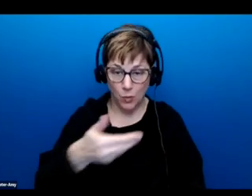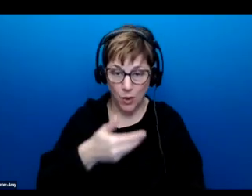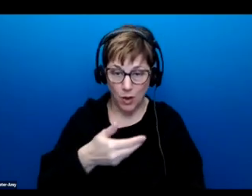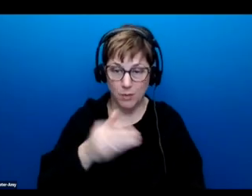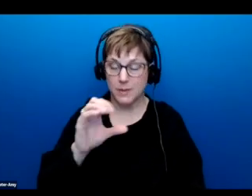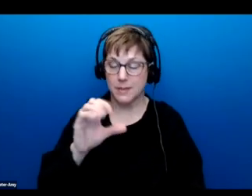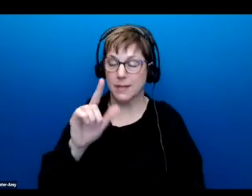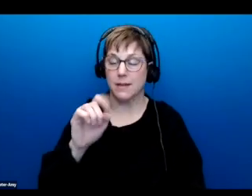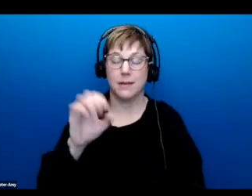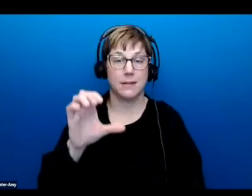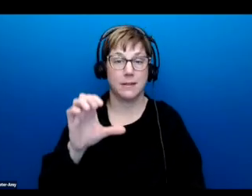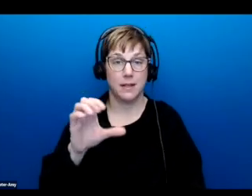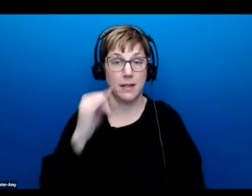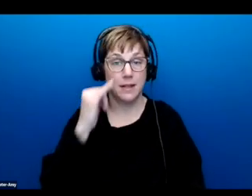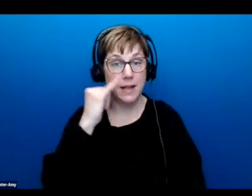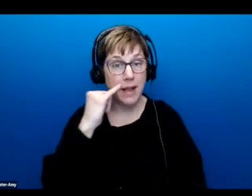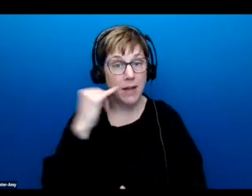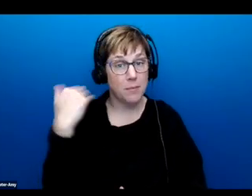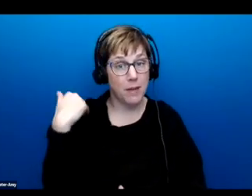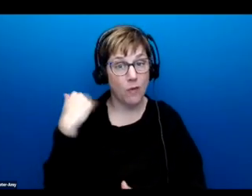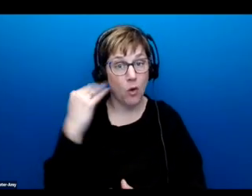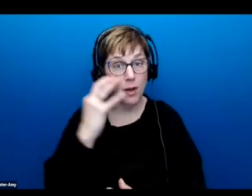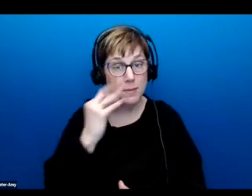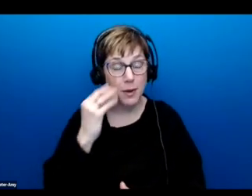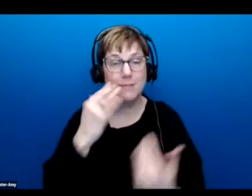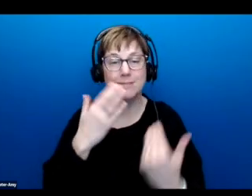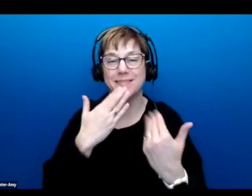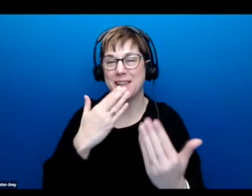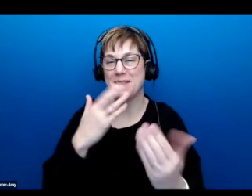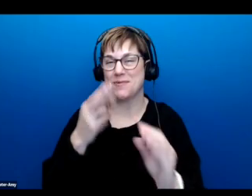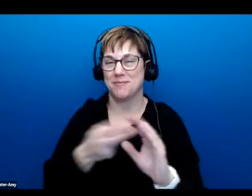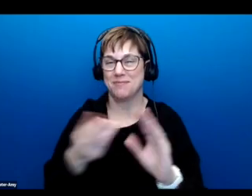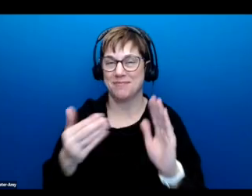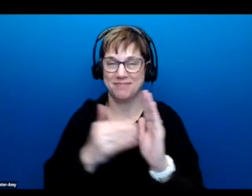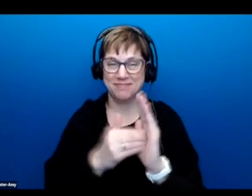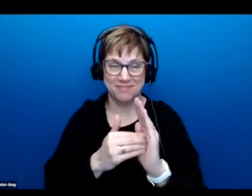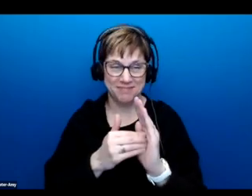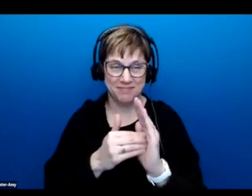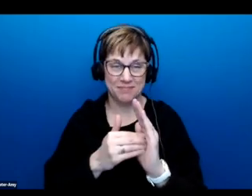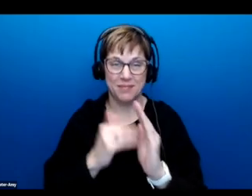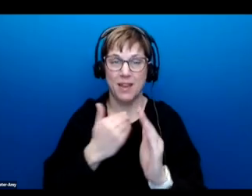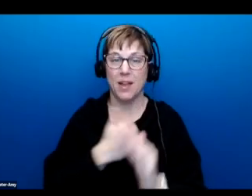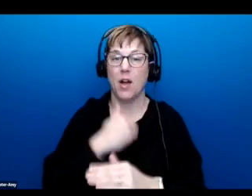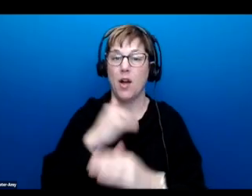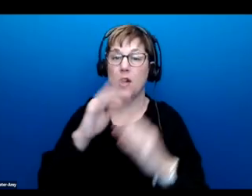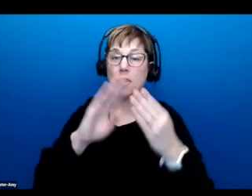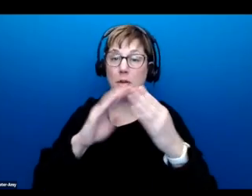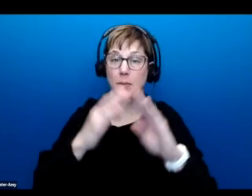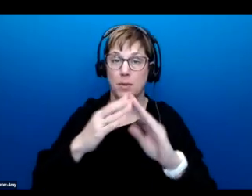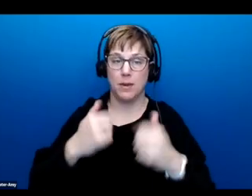again, we thank you for coming. We're excited to introduce the Community Living Equity Dashboard.